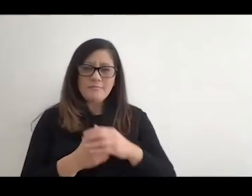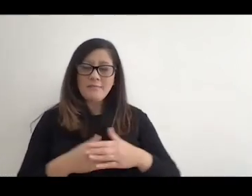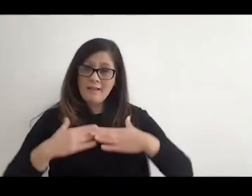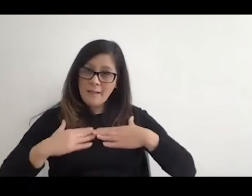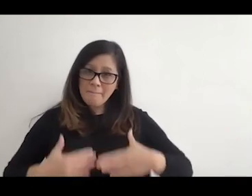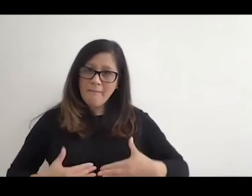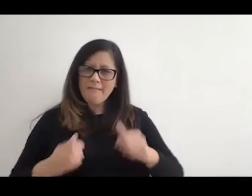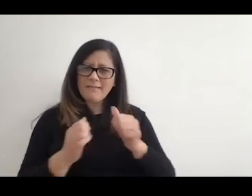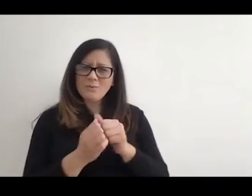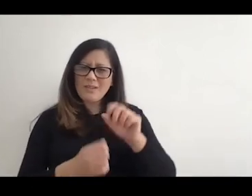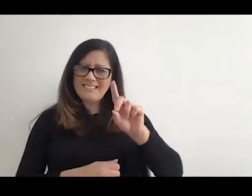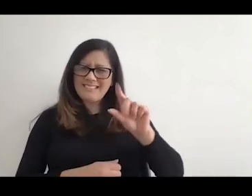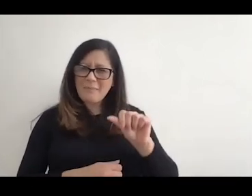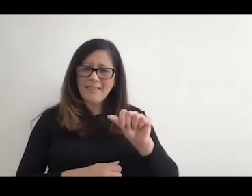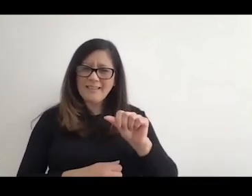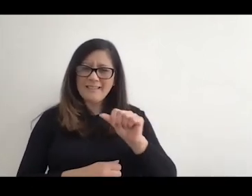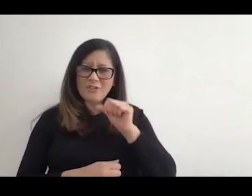with disabilities are not spectacles.